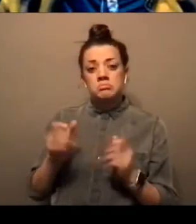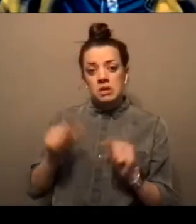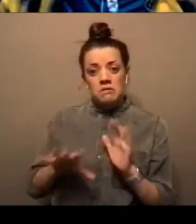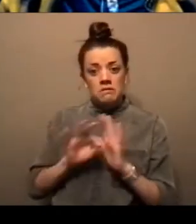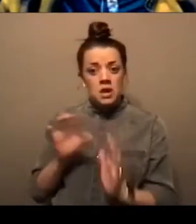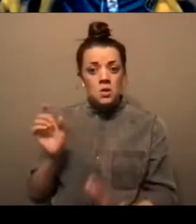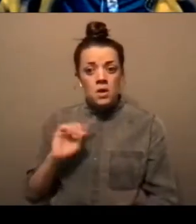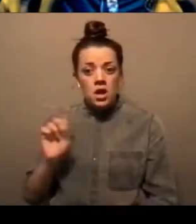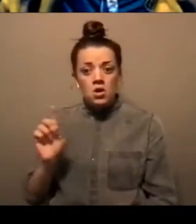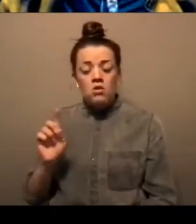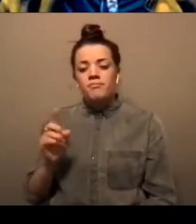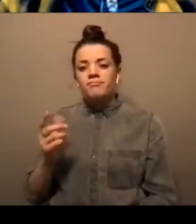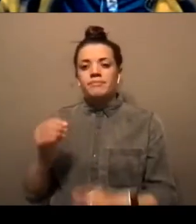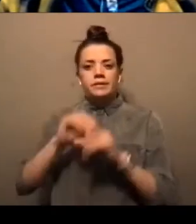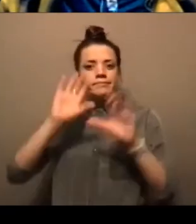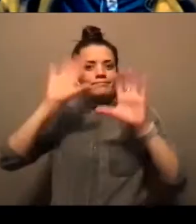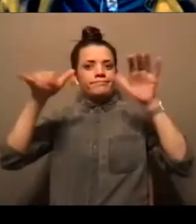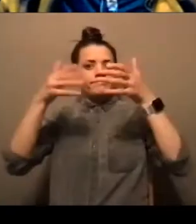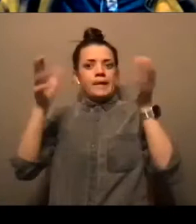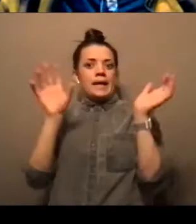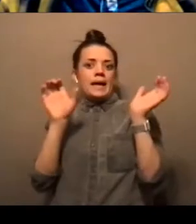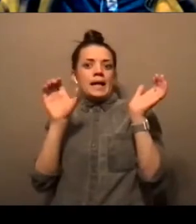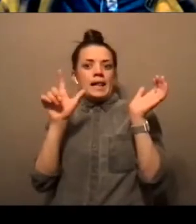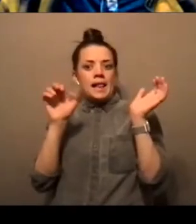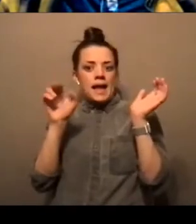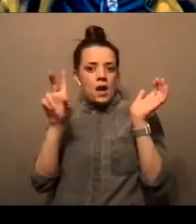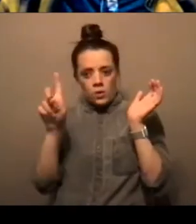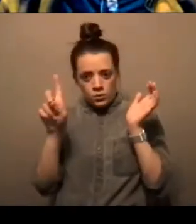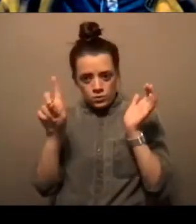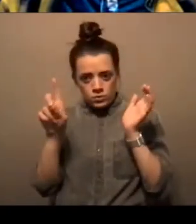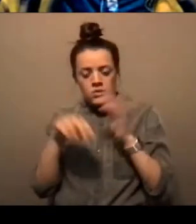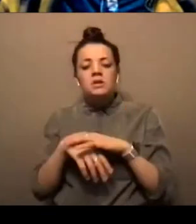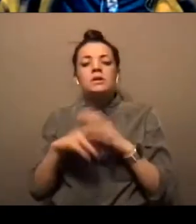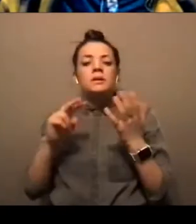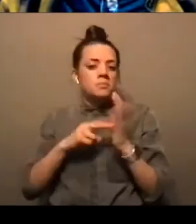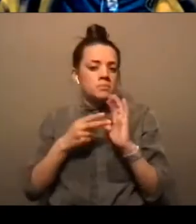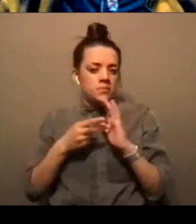meaning that your data is on a company server somewhere